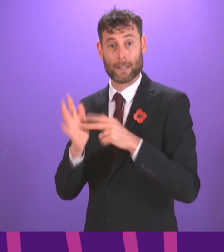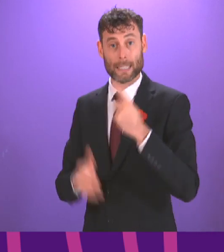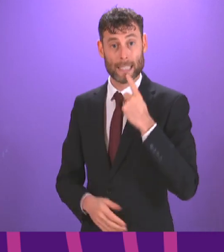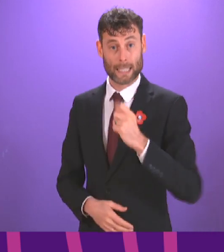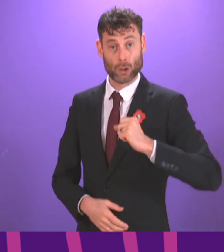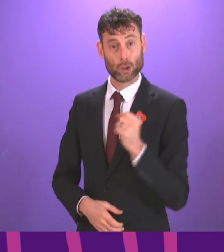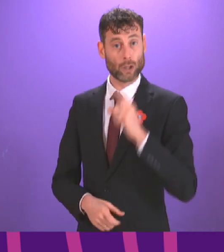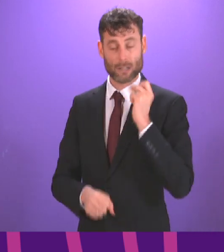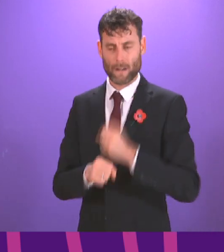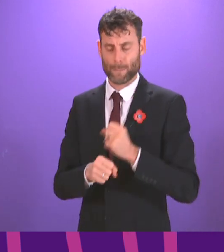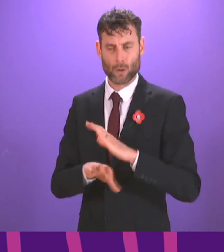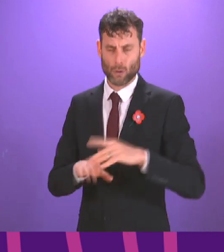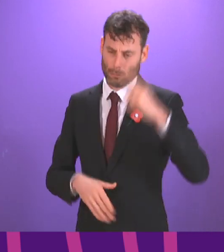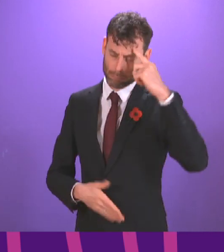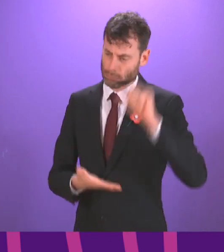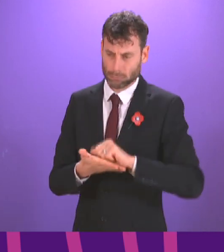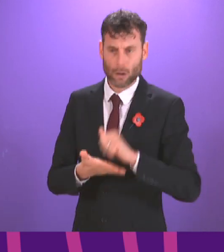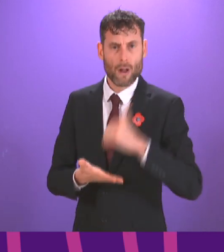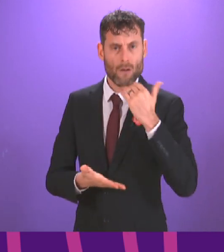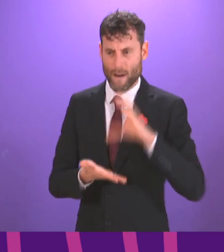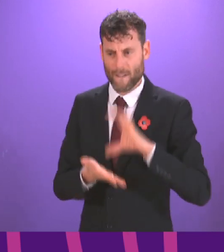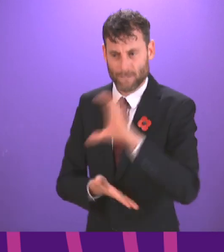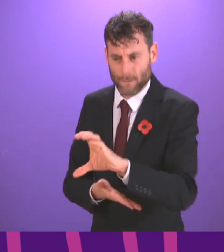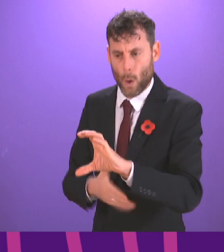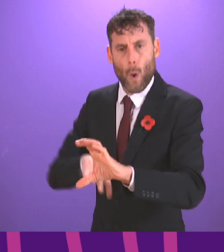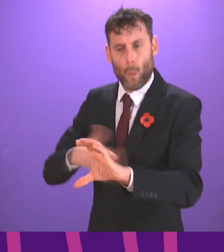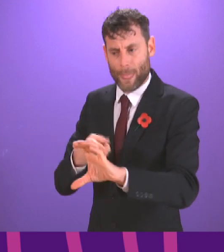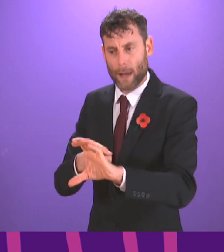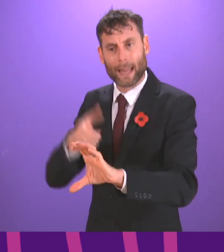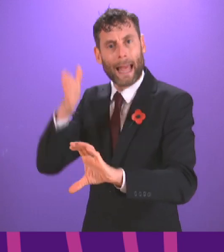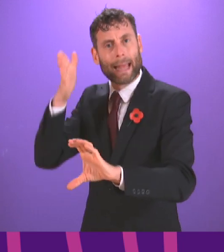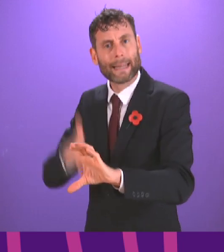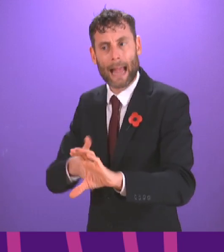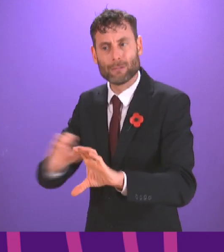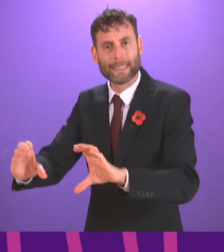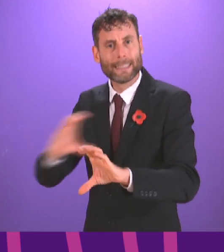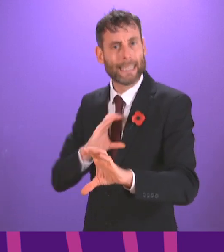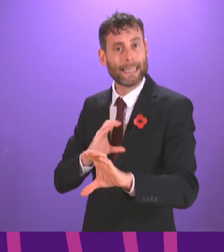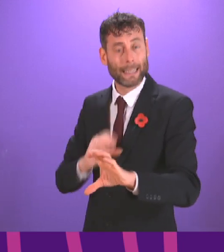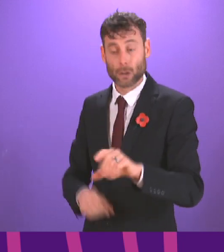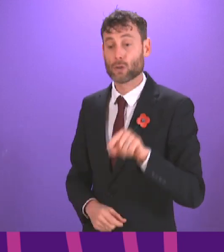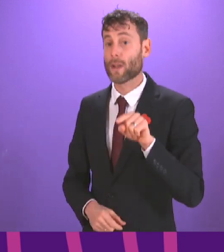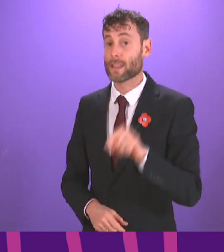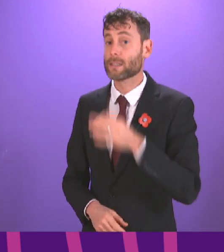irrational in withdrawing the commitment to provide a guarantee and that that decision risks judicial review.